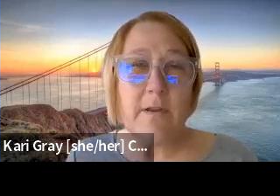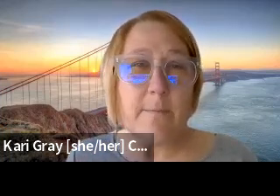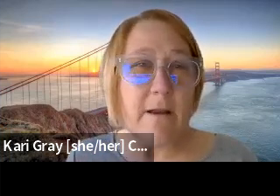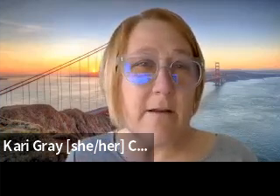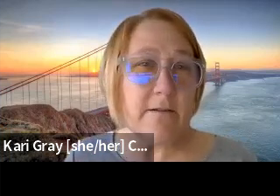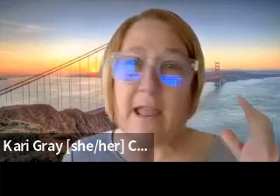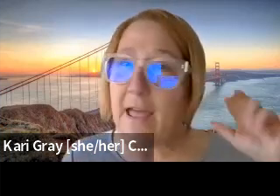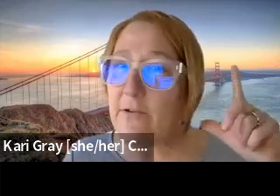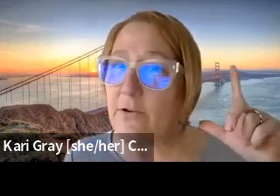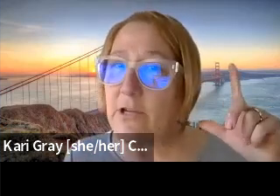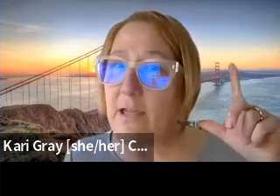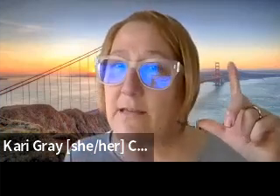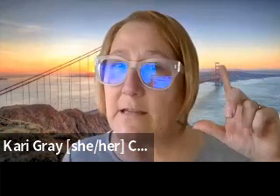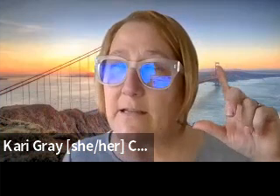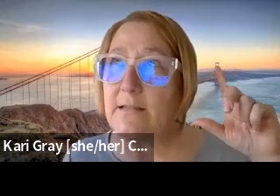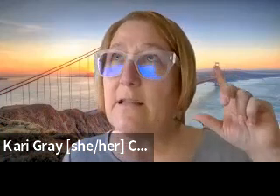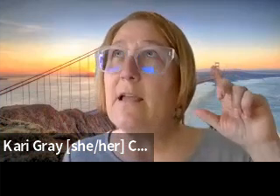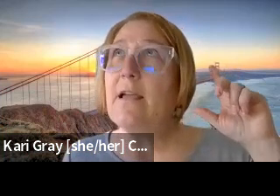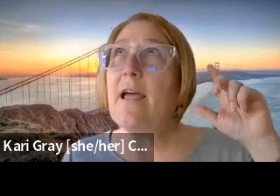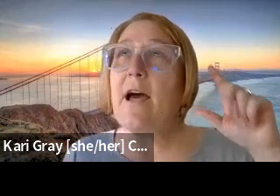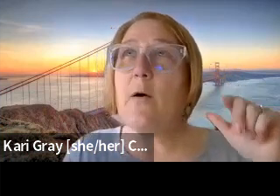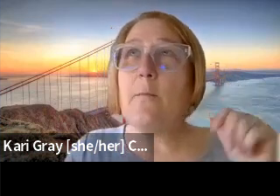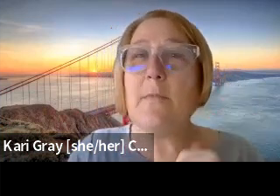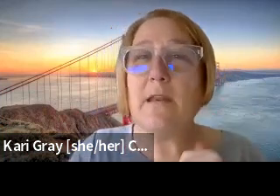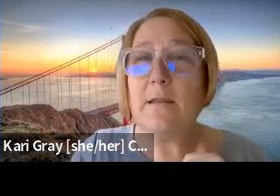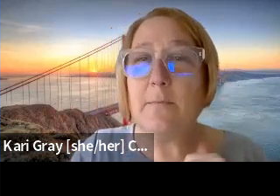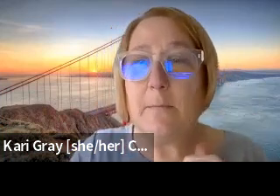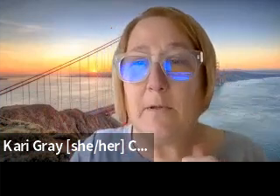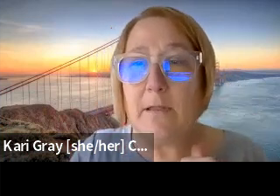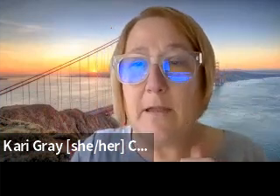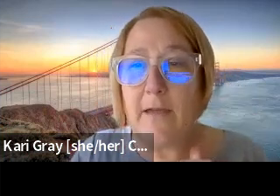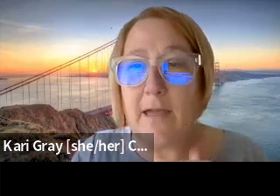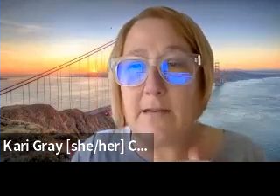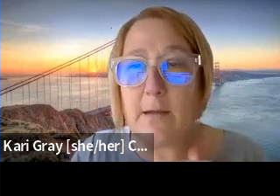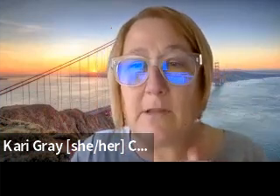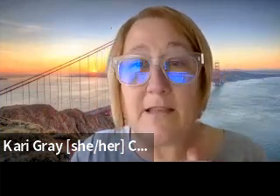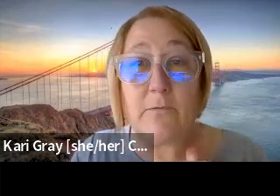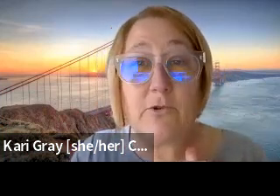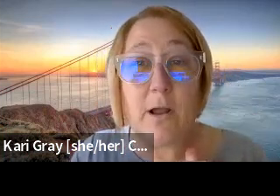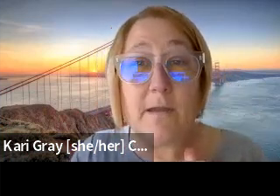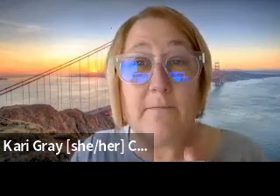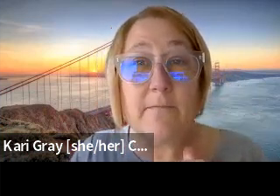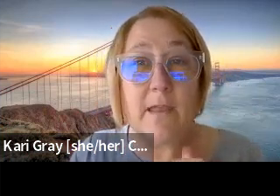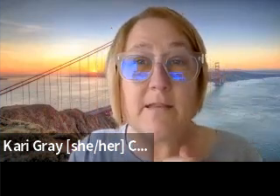One of the barriers I haven't heard yet is how many people have had classroom trauma,